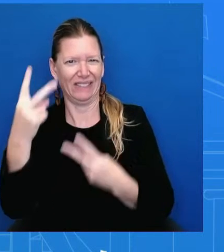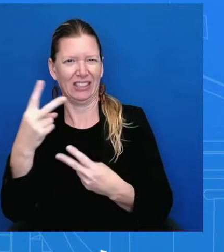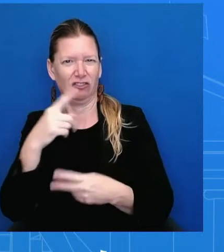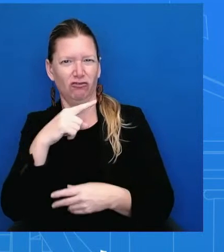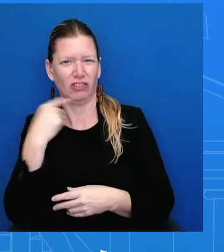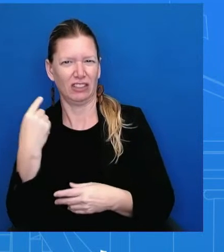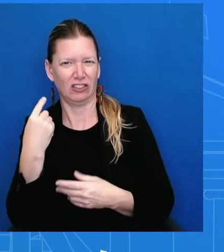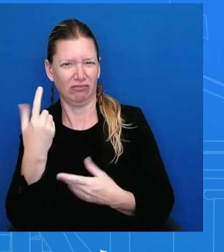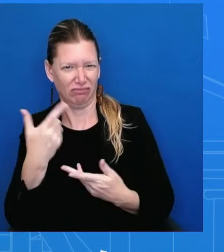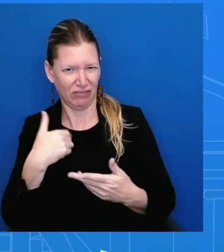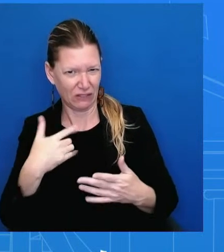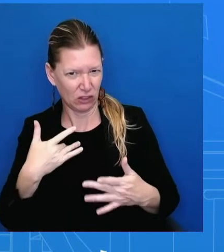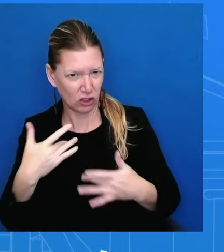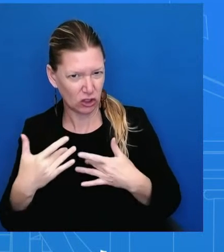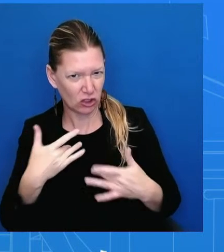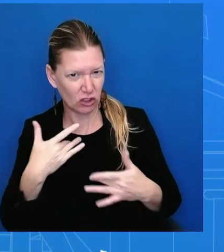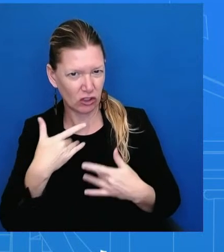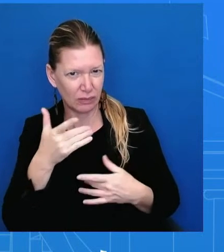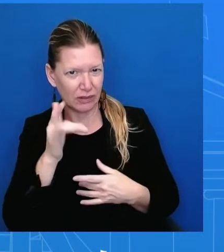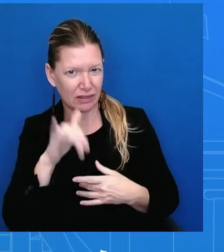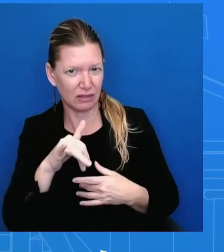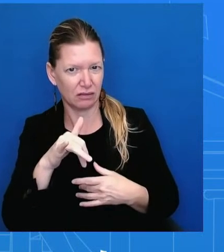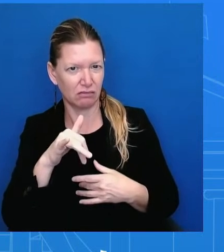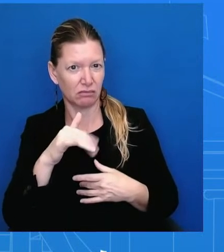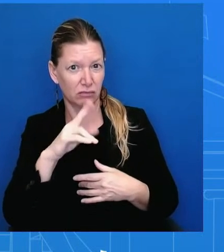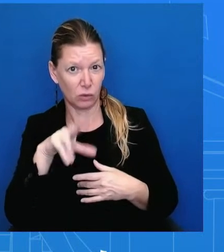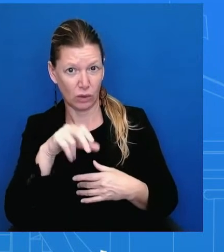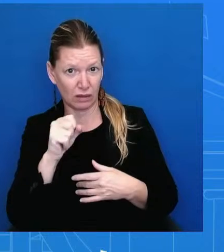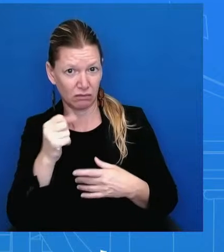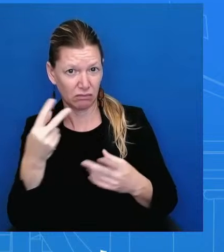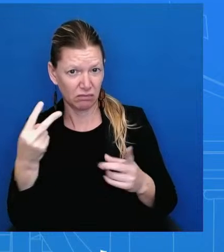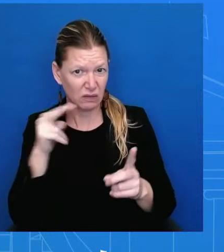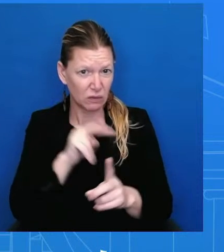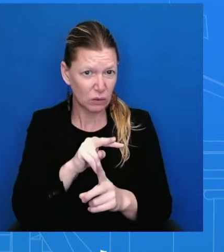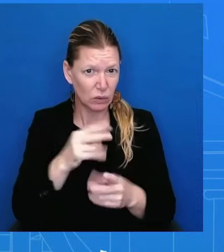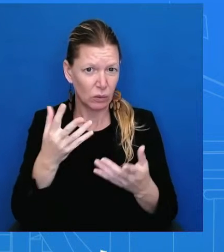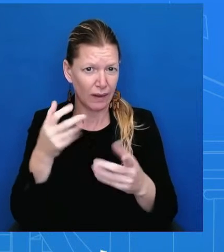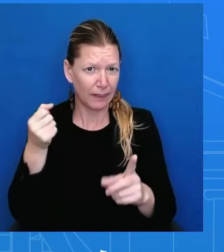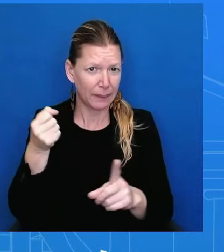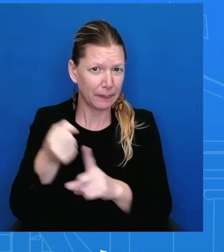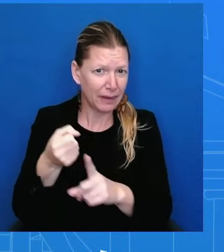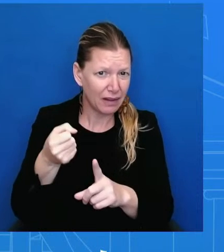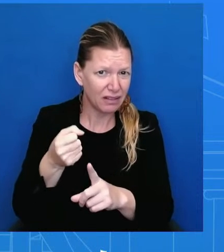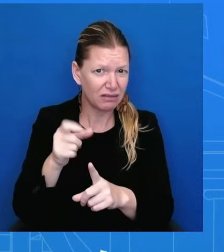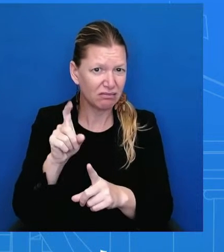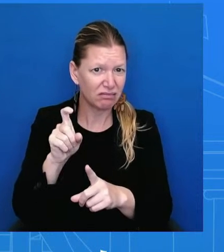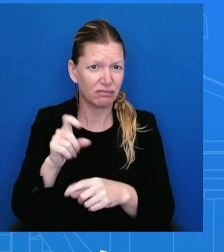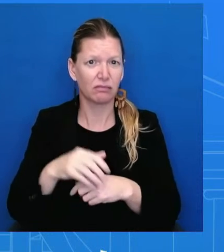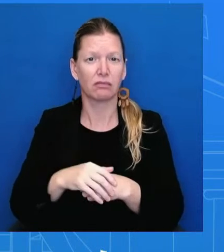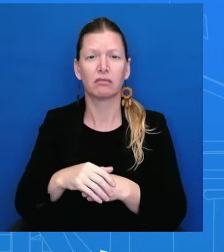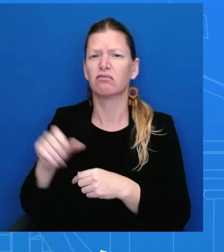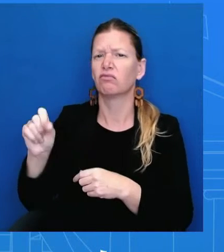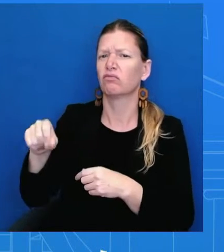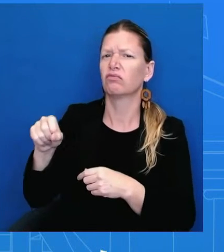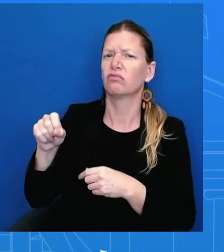It certainly doesn't seem to be productive in terms of trying to get things done in Ukraine